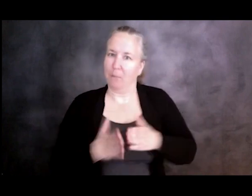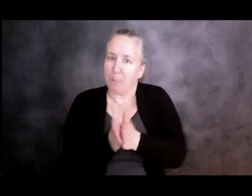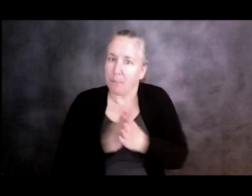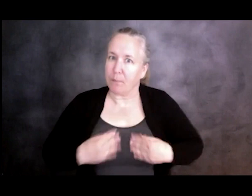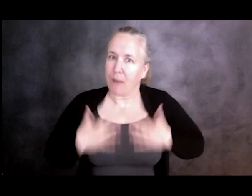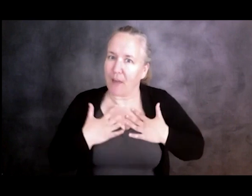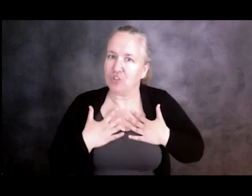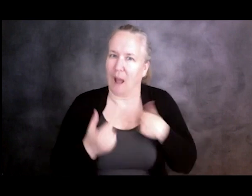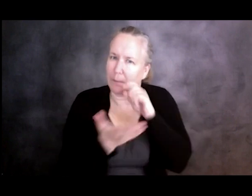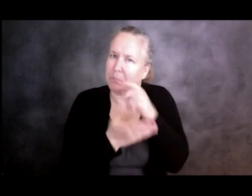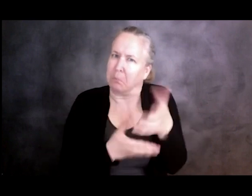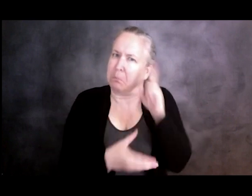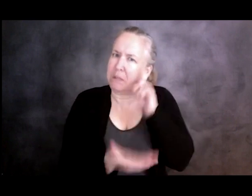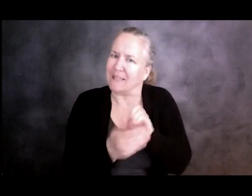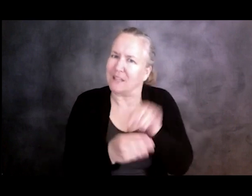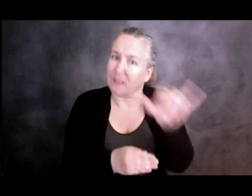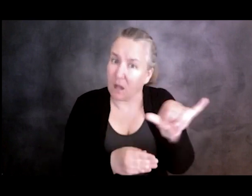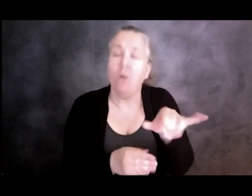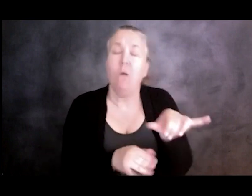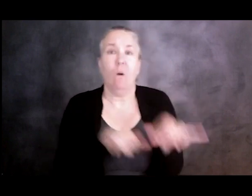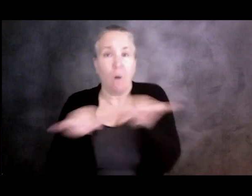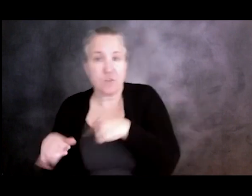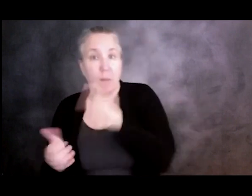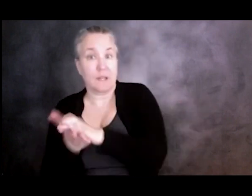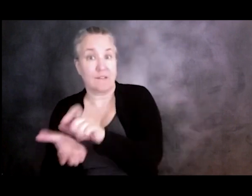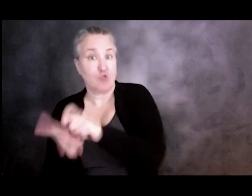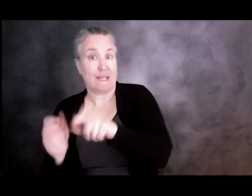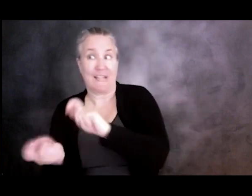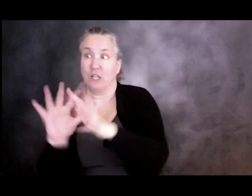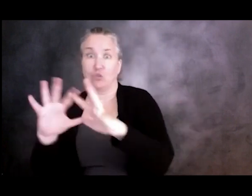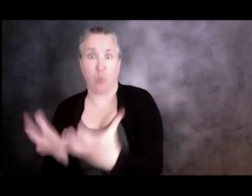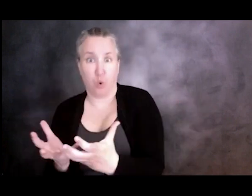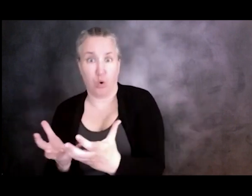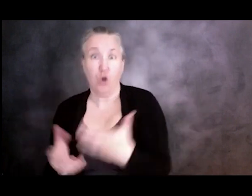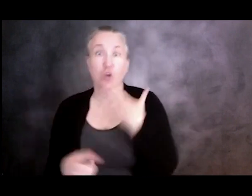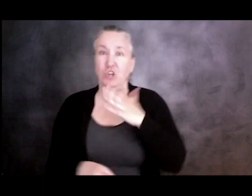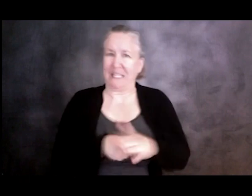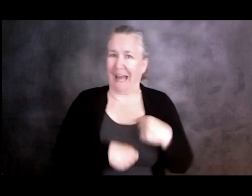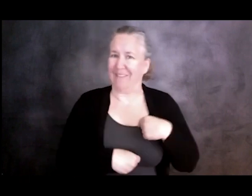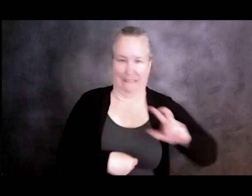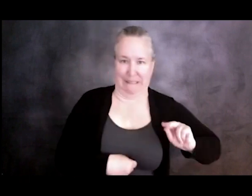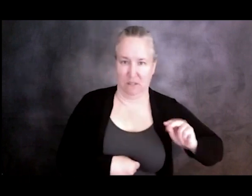And I also believed that writing could change the world. But I wasn't good enough to be a writer, so I had to become a professor first, get tenure,